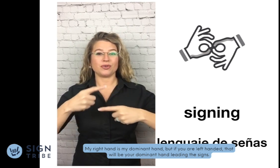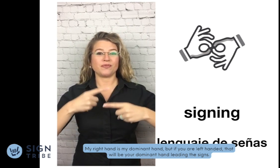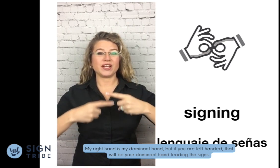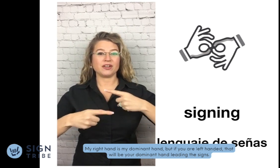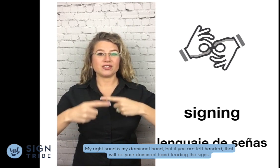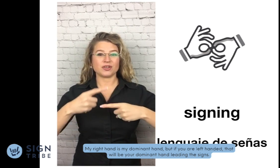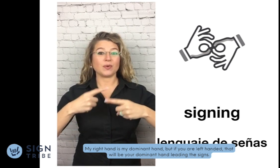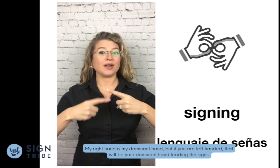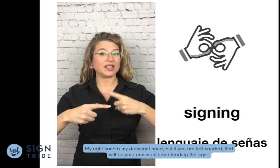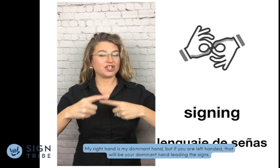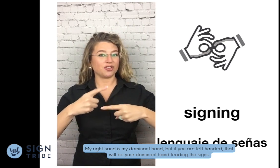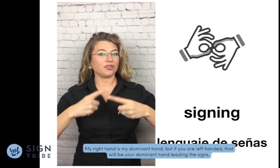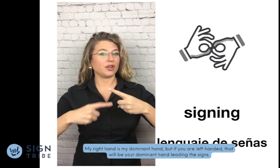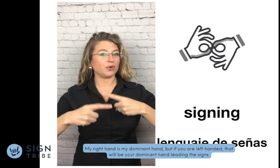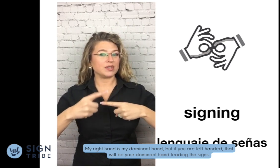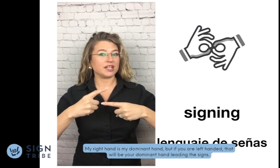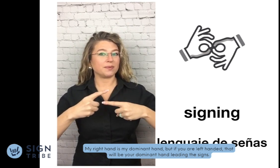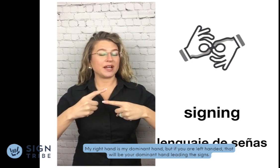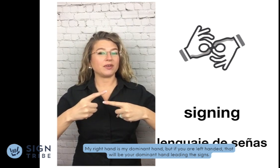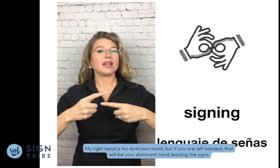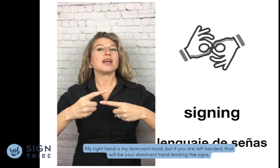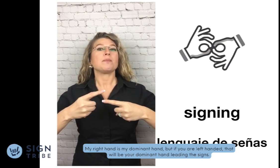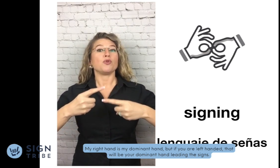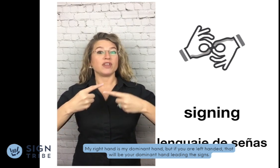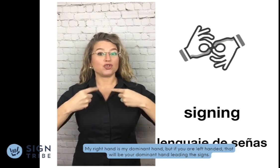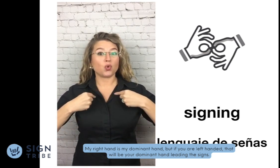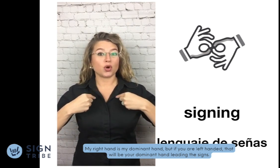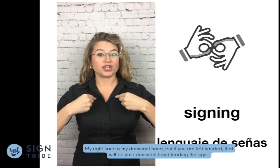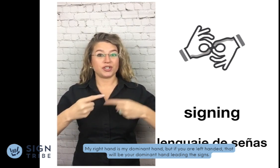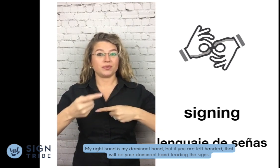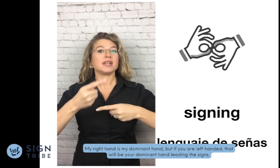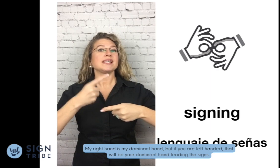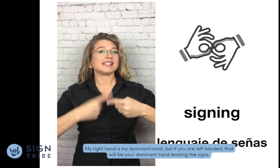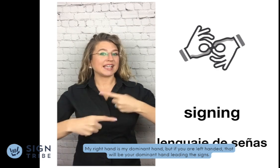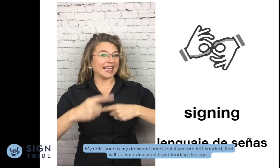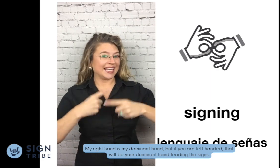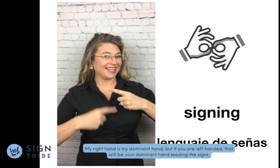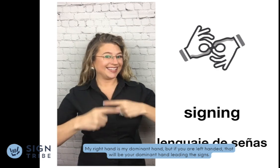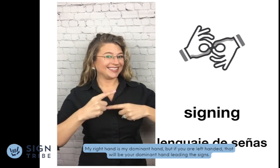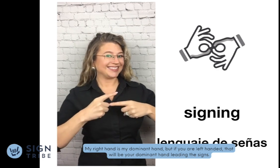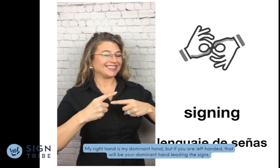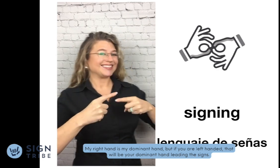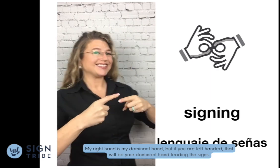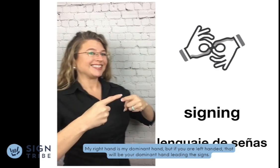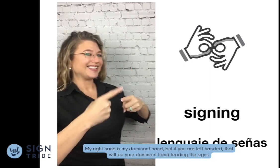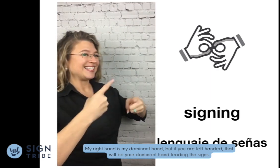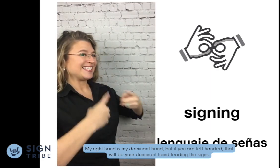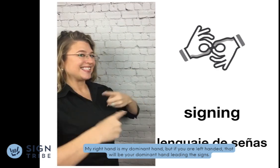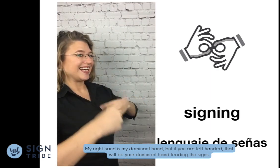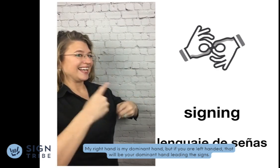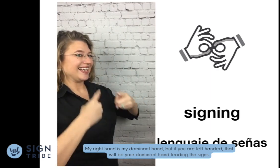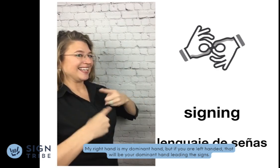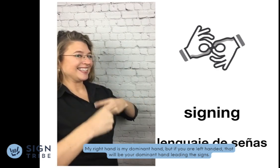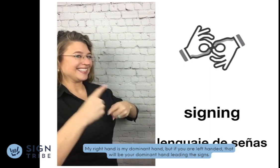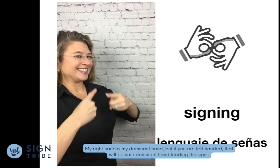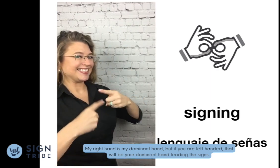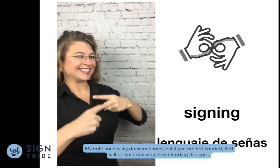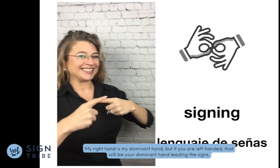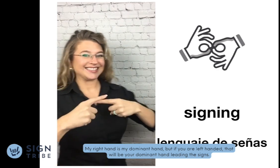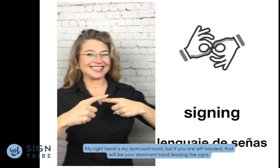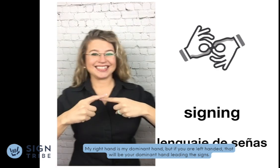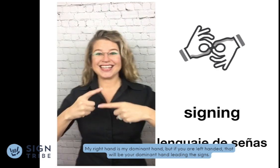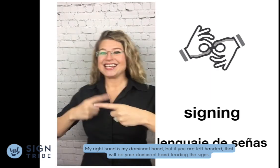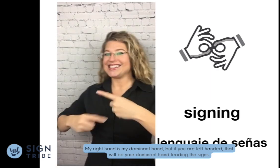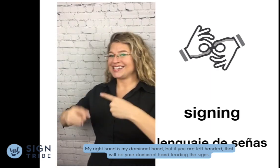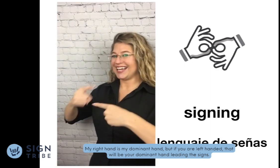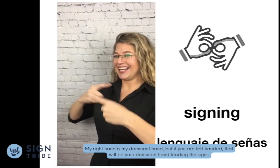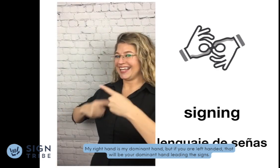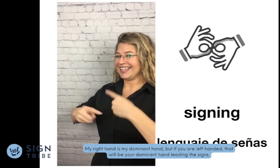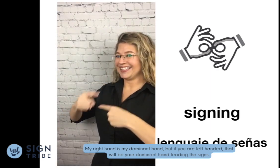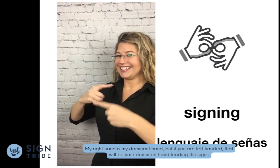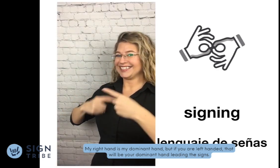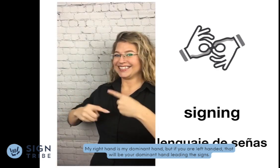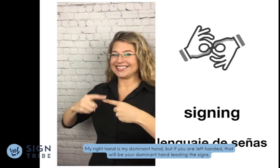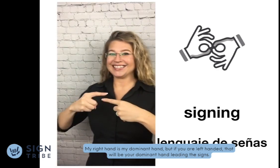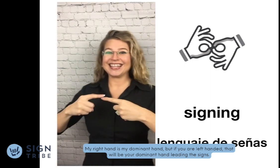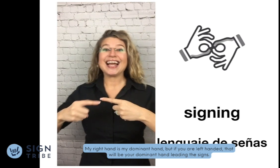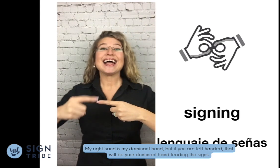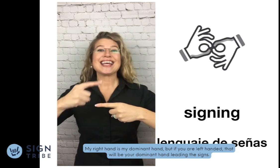fingers around each other, like rotate around, moving toward you. Signing. Signing. Signing.